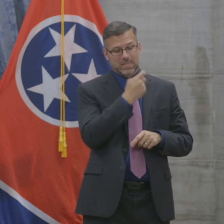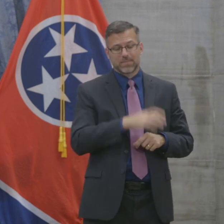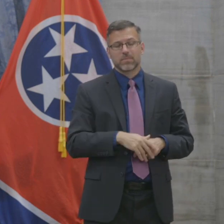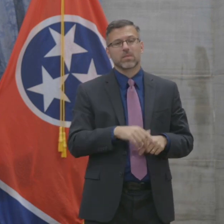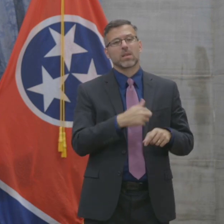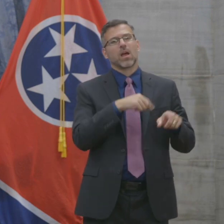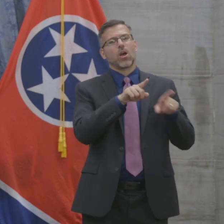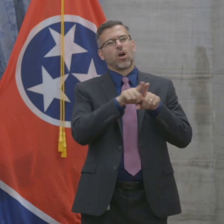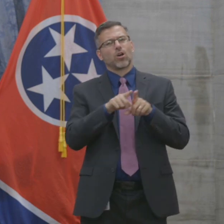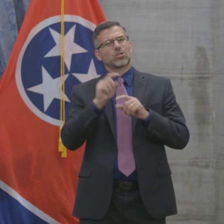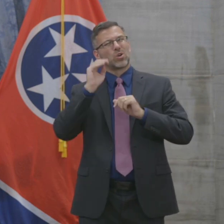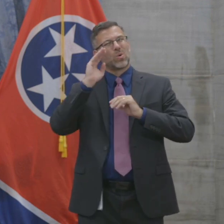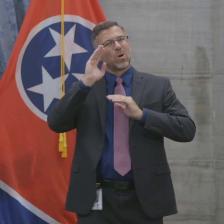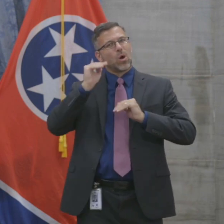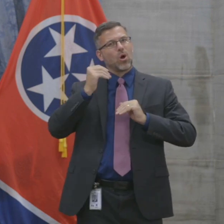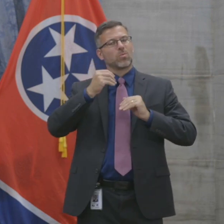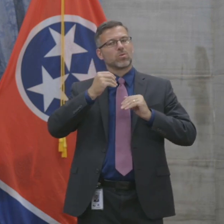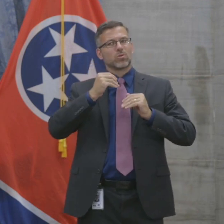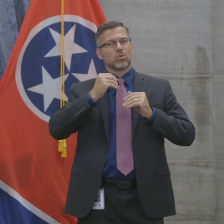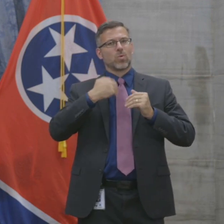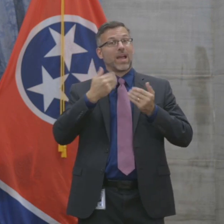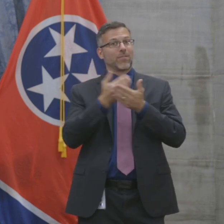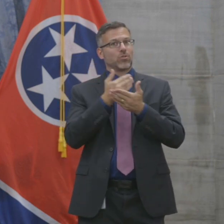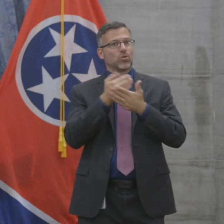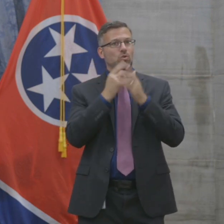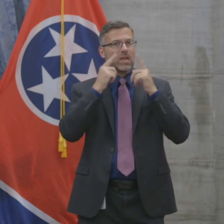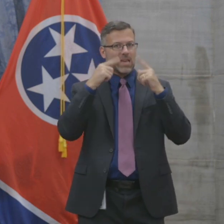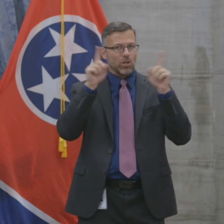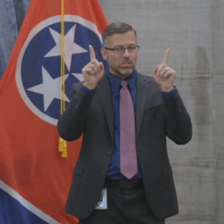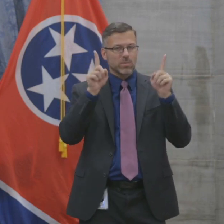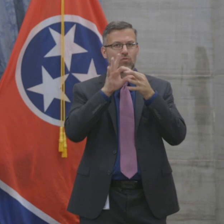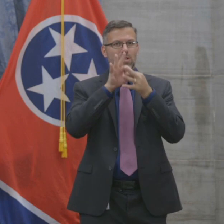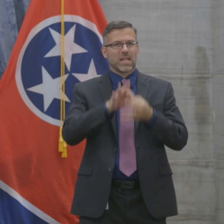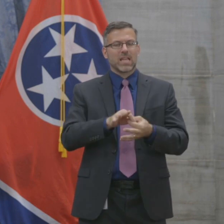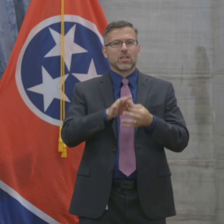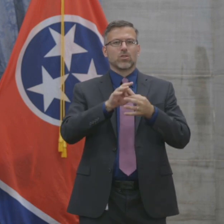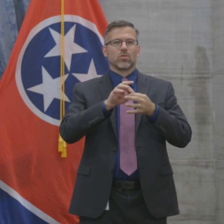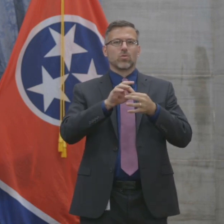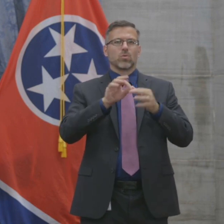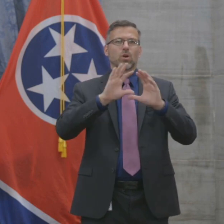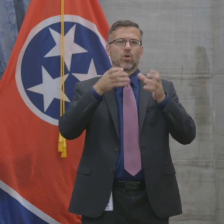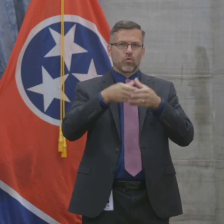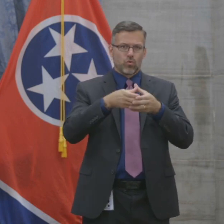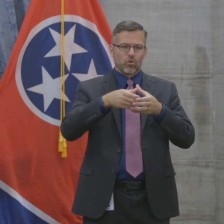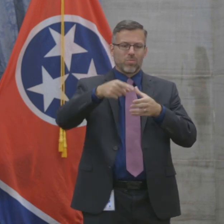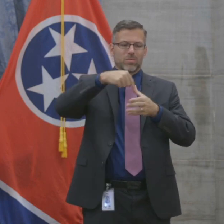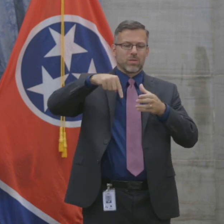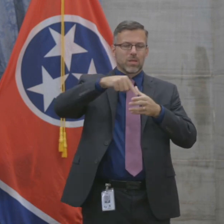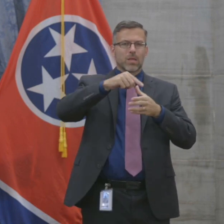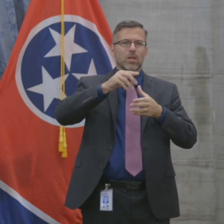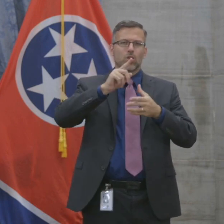Verma last Monday night and she indicated in, quote, a matter of days they would be issuing new guidance to reduce the 28 down